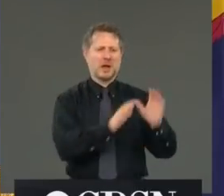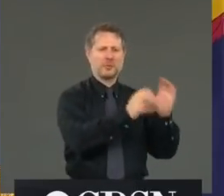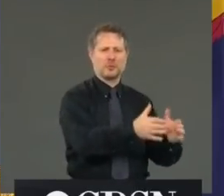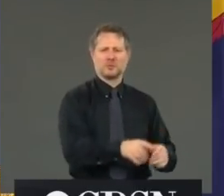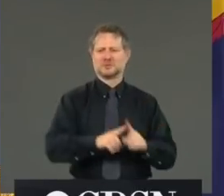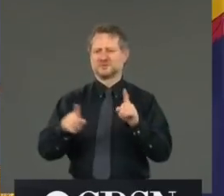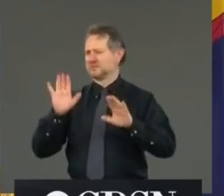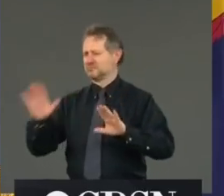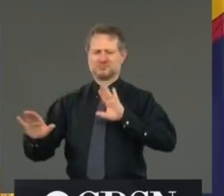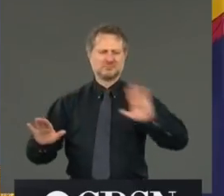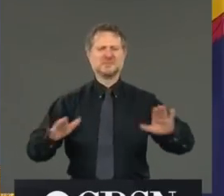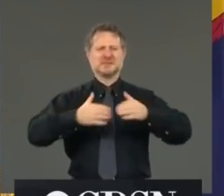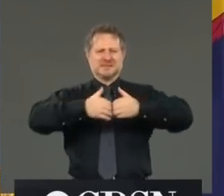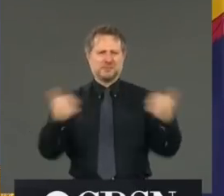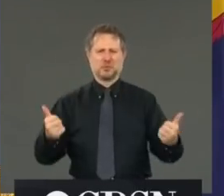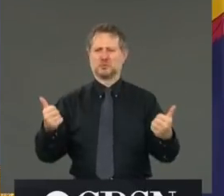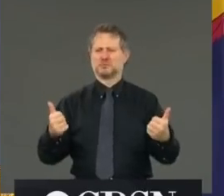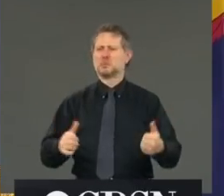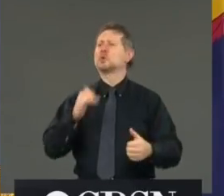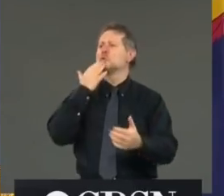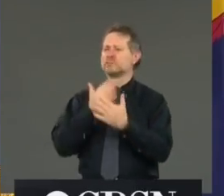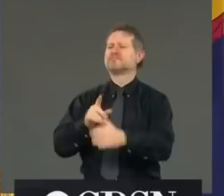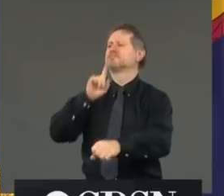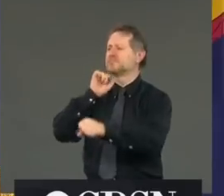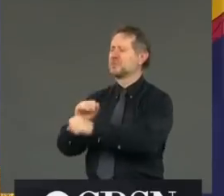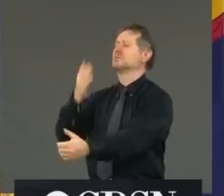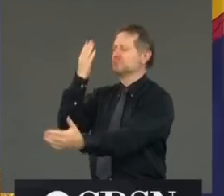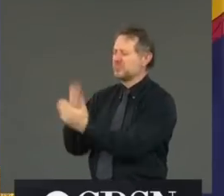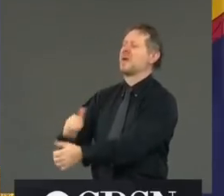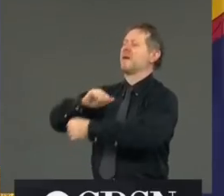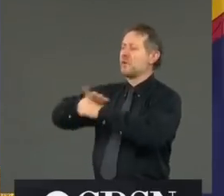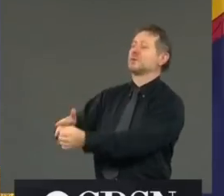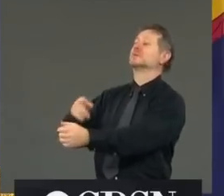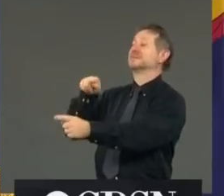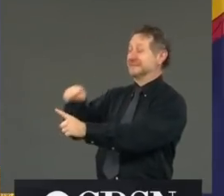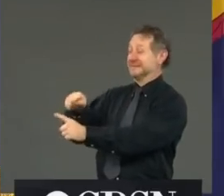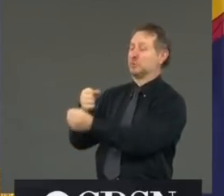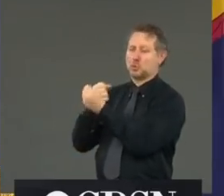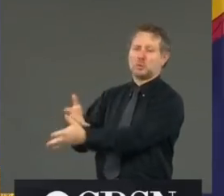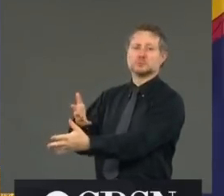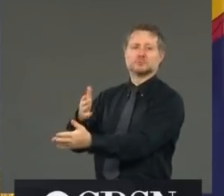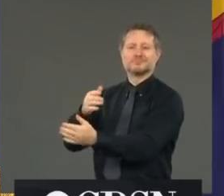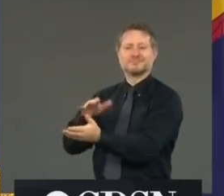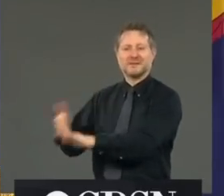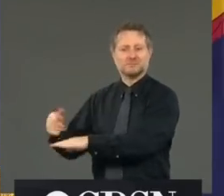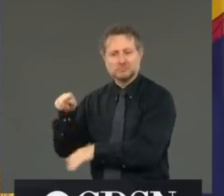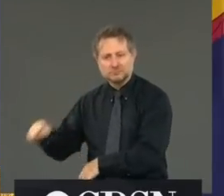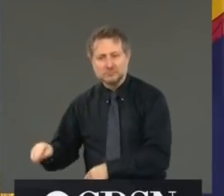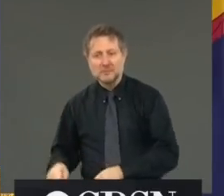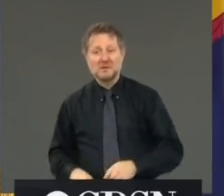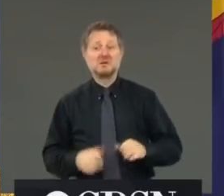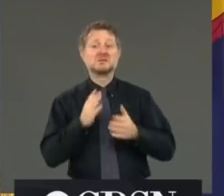YEAH. BUT THERE ARE A LOT OF SCIENTISTS AND EXPERTS WHO SAY DON'T PUT THEM TOGETHER BECAUSE THEY'RE TWO DIFFERENT